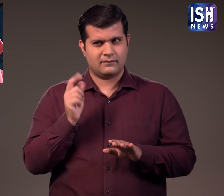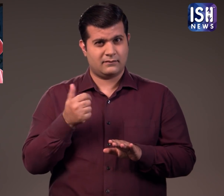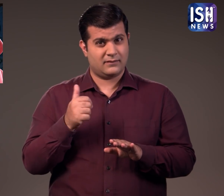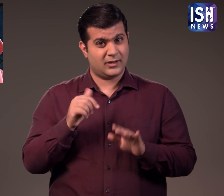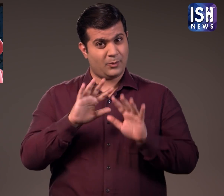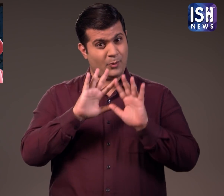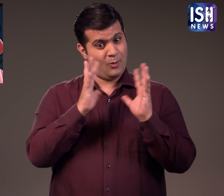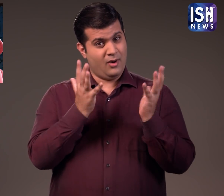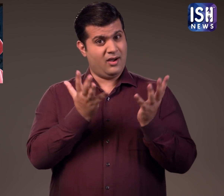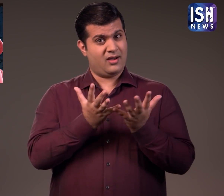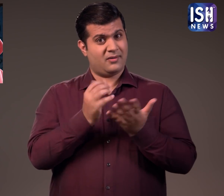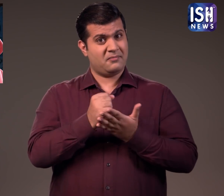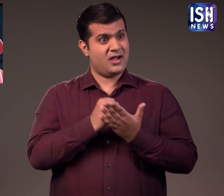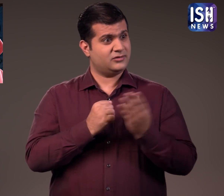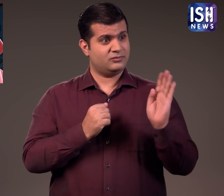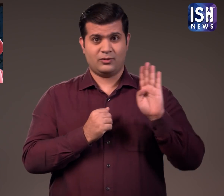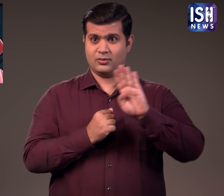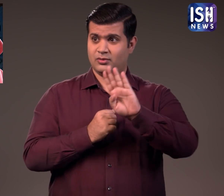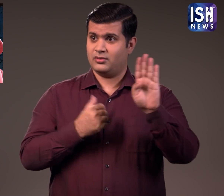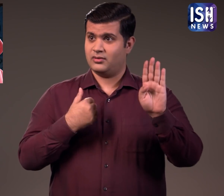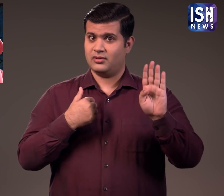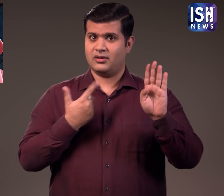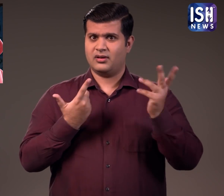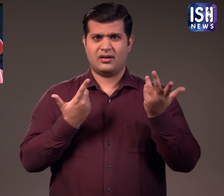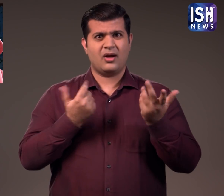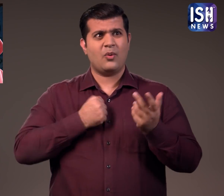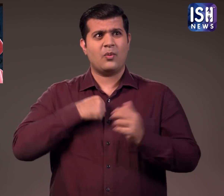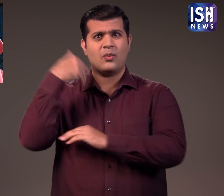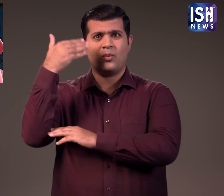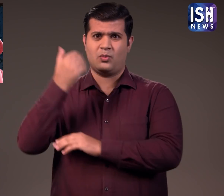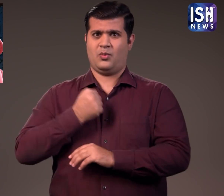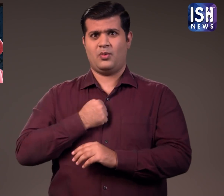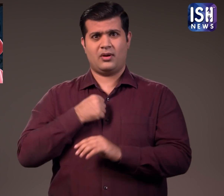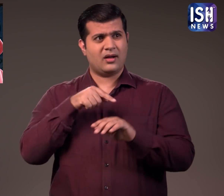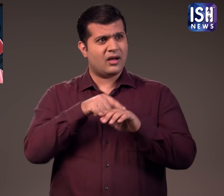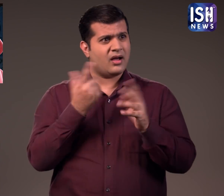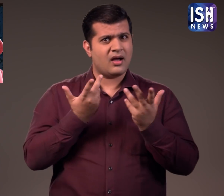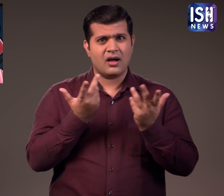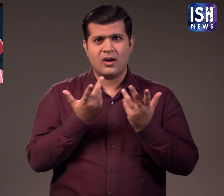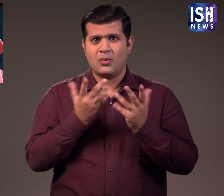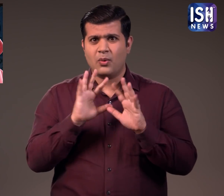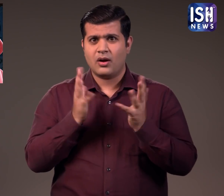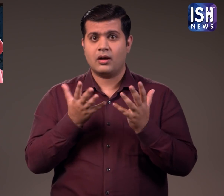Instead of your respective passports, can you show a world passport?